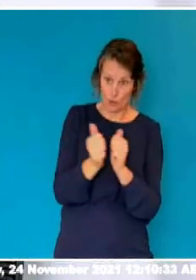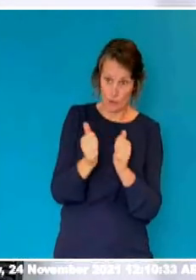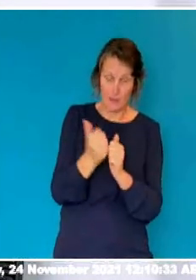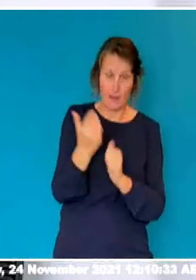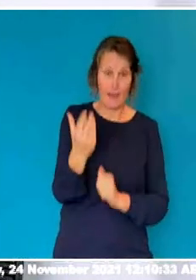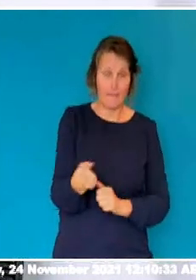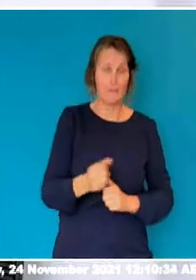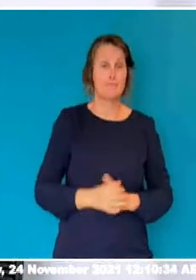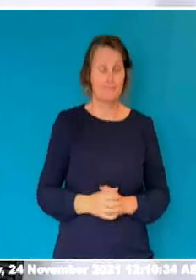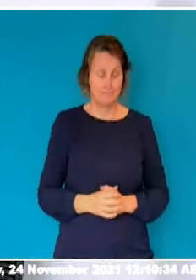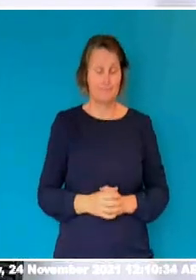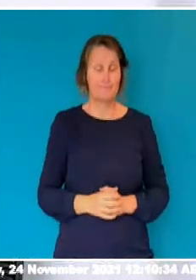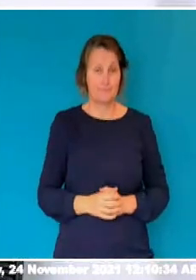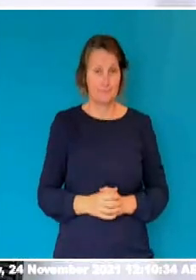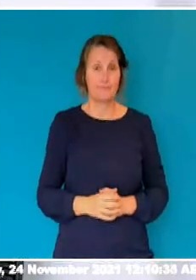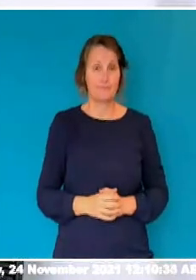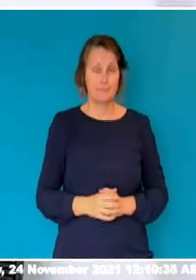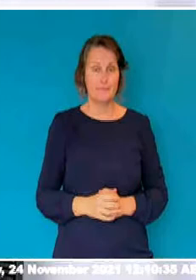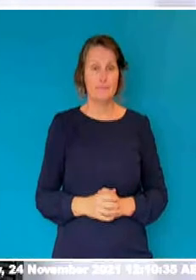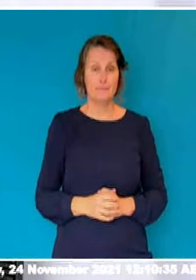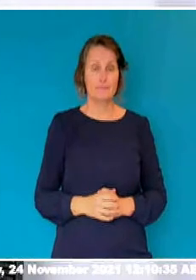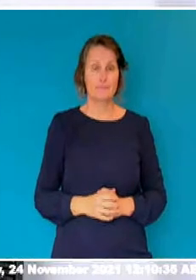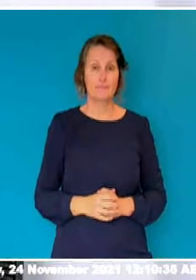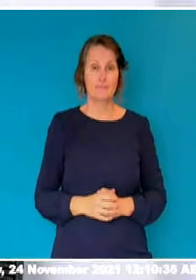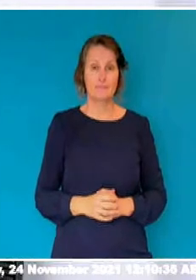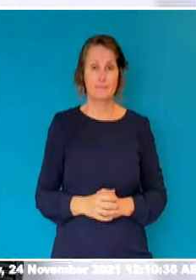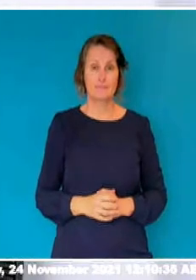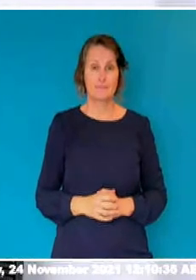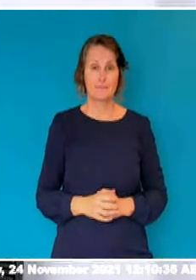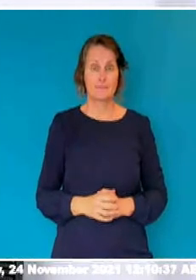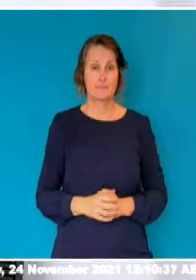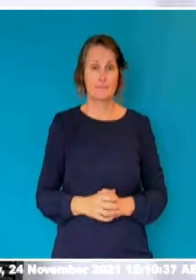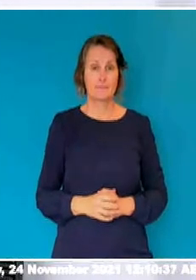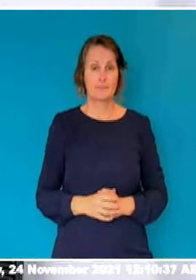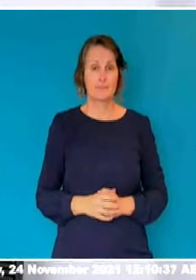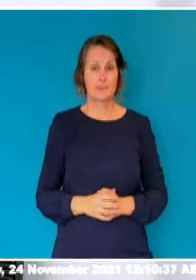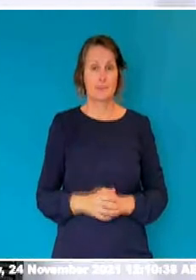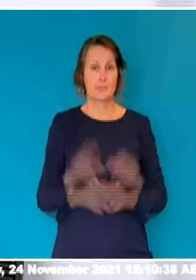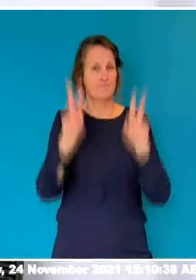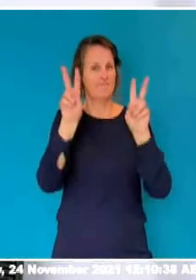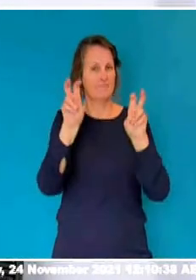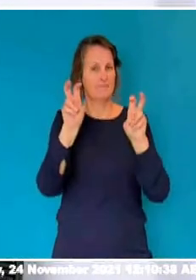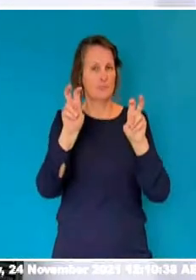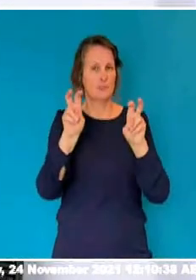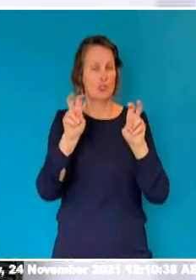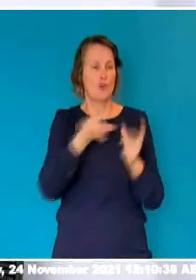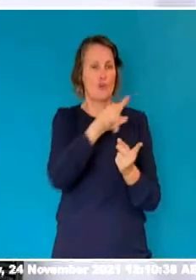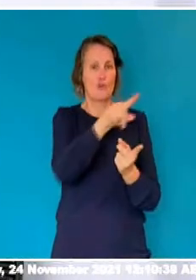To begin with, the recruitment and onboarding process, this is about taking